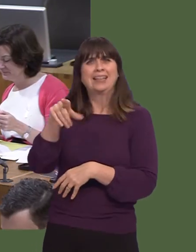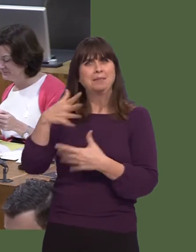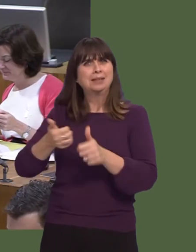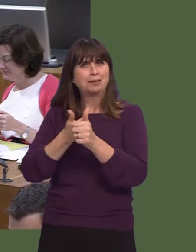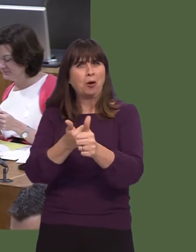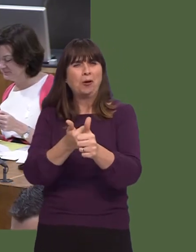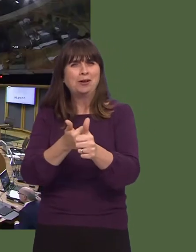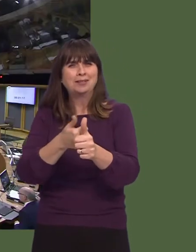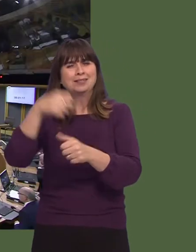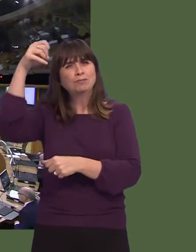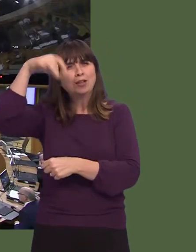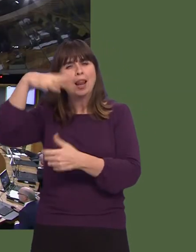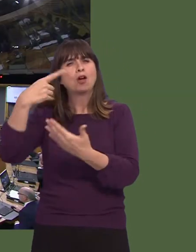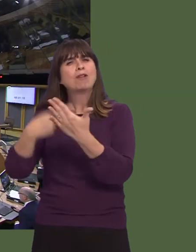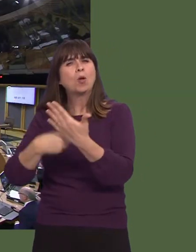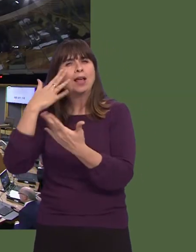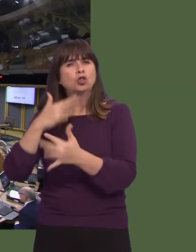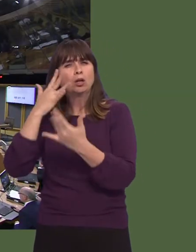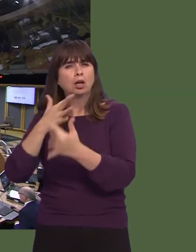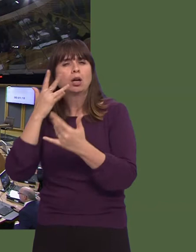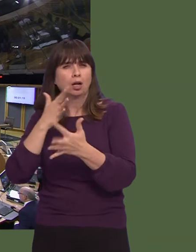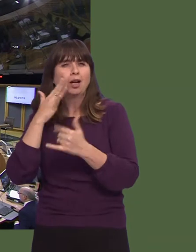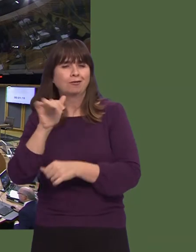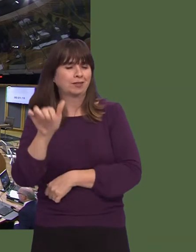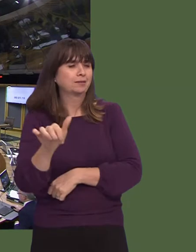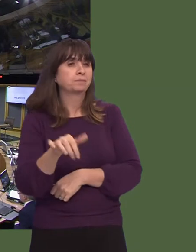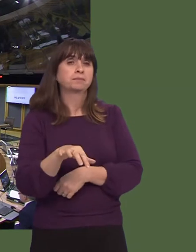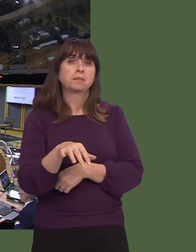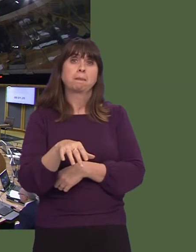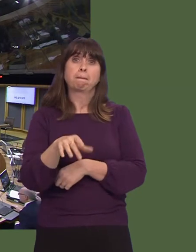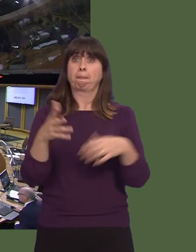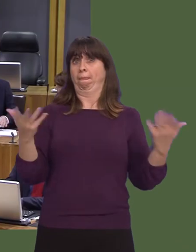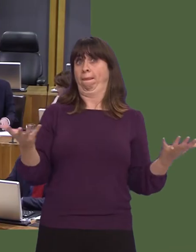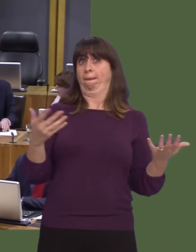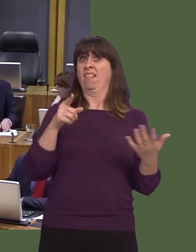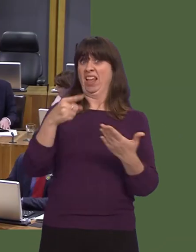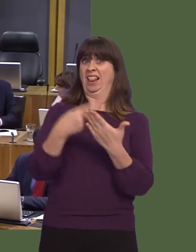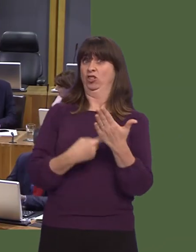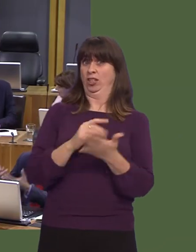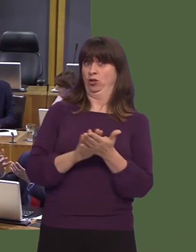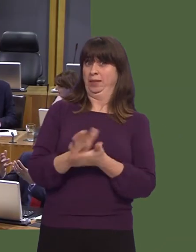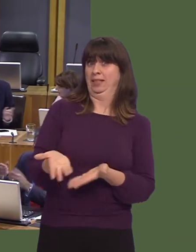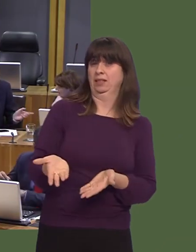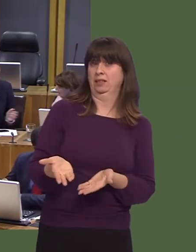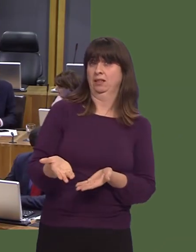He supported the sprinklers regulation, I believe, on that basis. We look to strike a balance between appropriate regulation and encouraging house building.